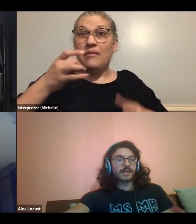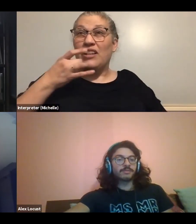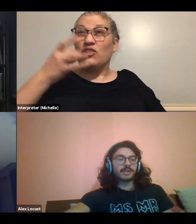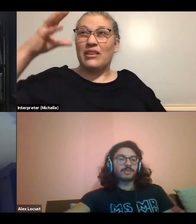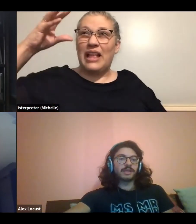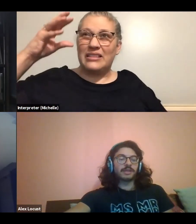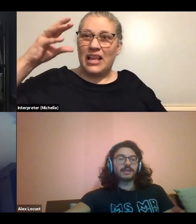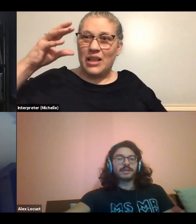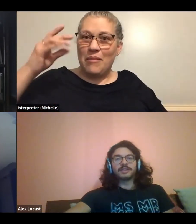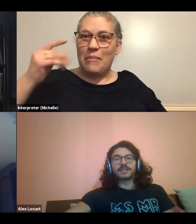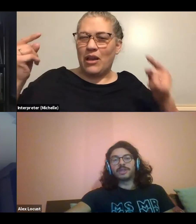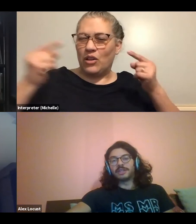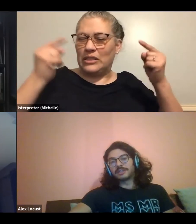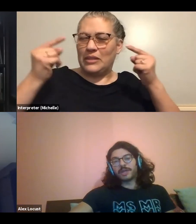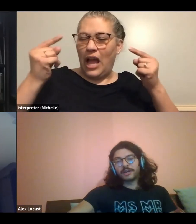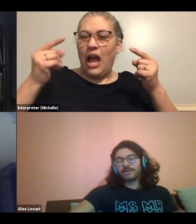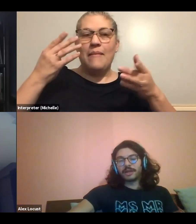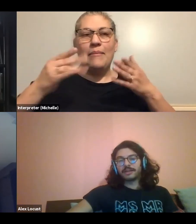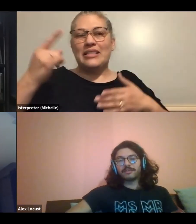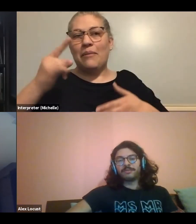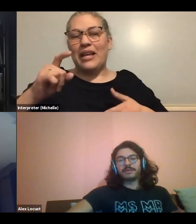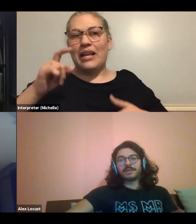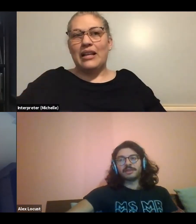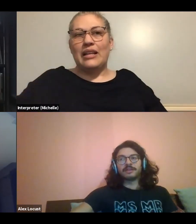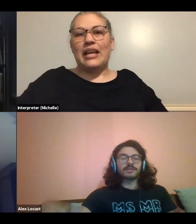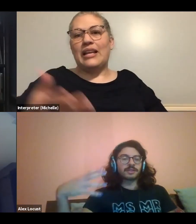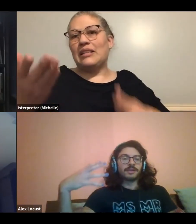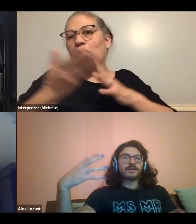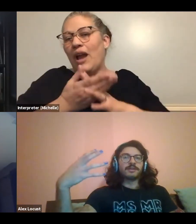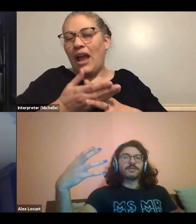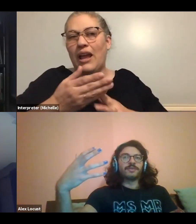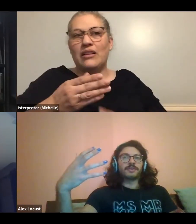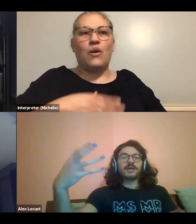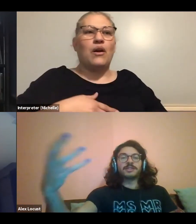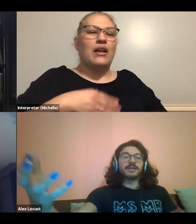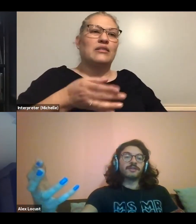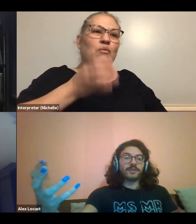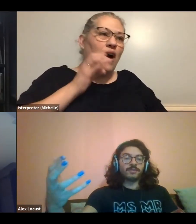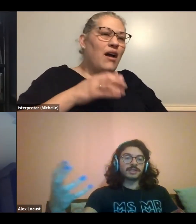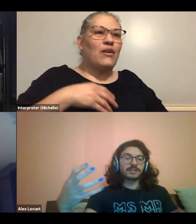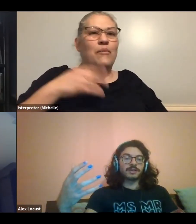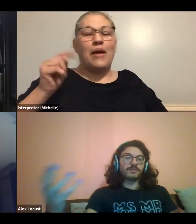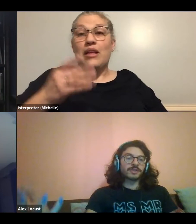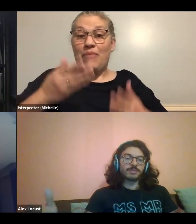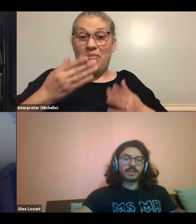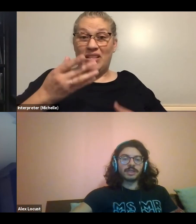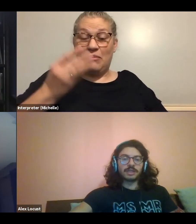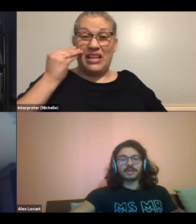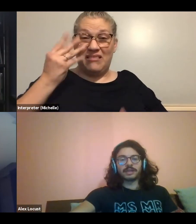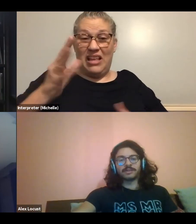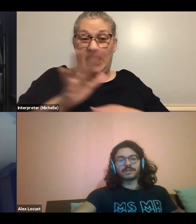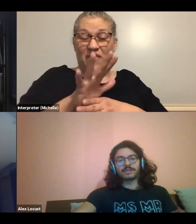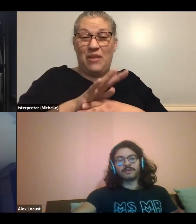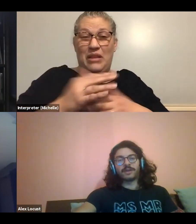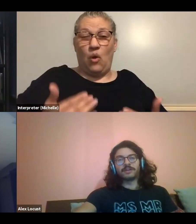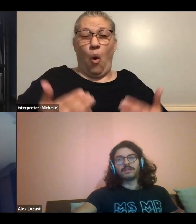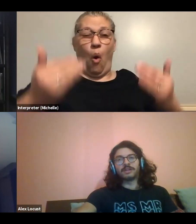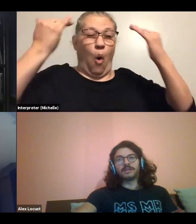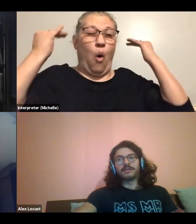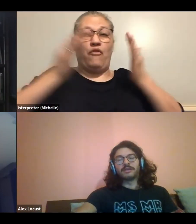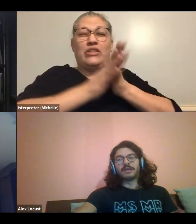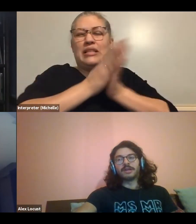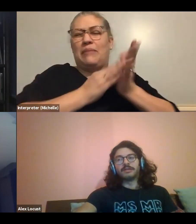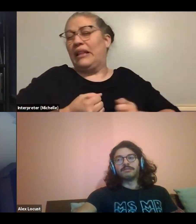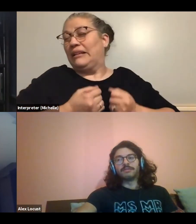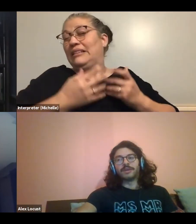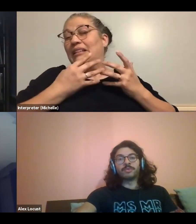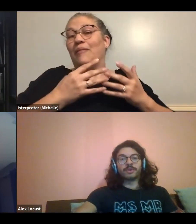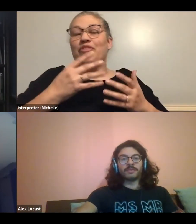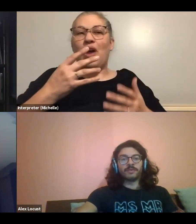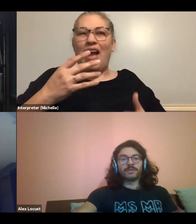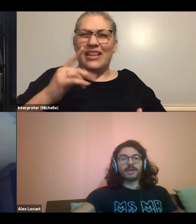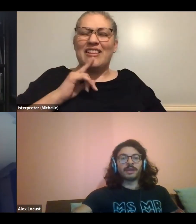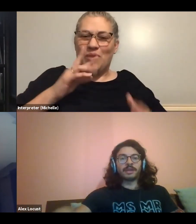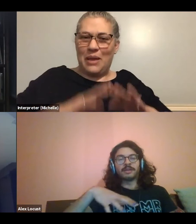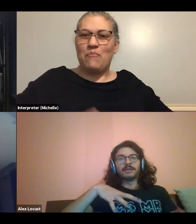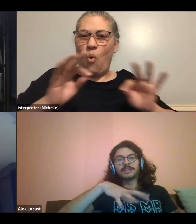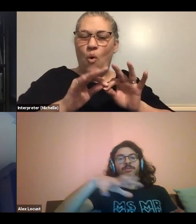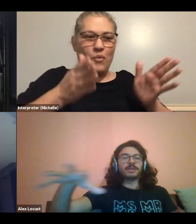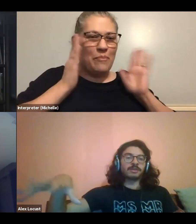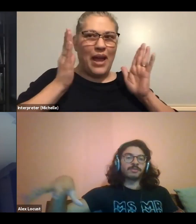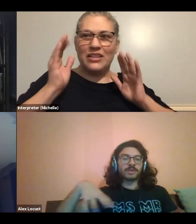Alex Locust: Important in disability community to remember that access is really broad, so I think having that space for each other is really huge, and I mean Emily knows I could go on about the things that make me cringe you know.